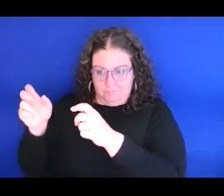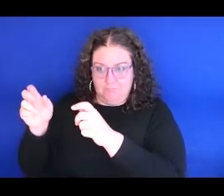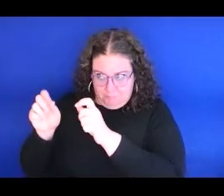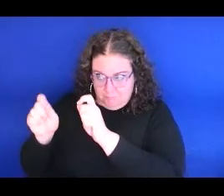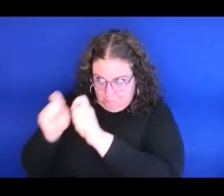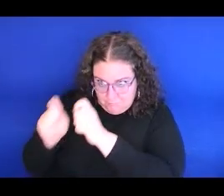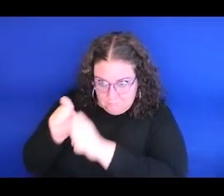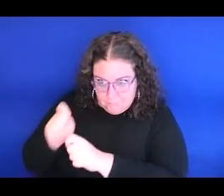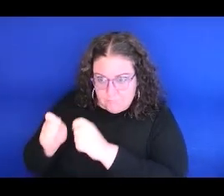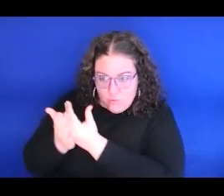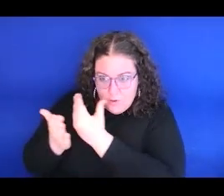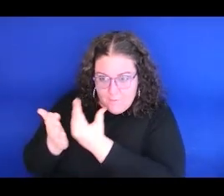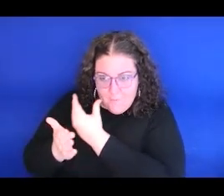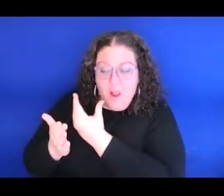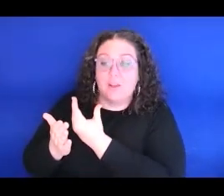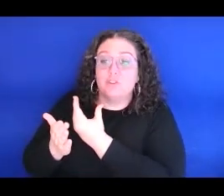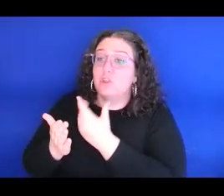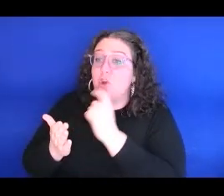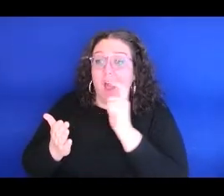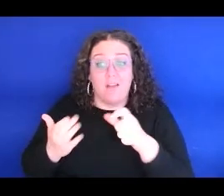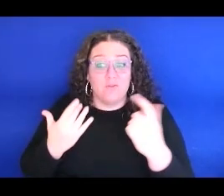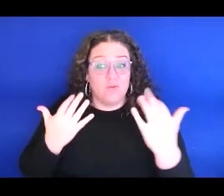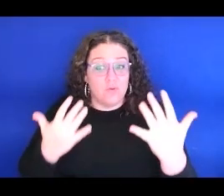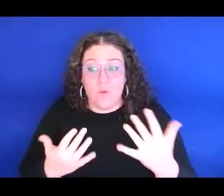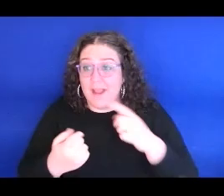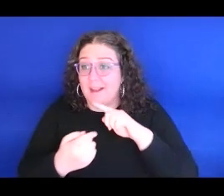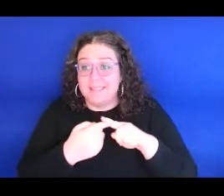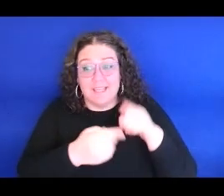If you’ve created something helpful along the way, we encourage you to